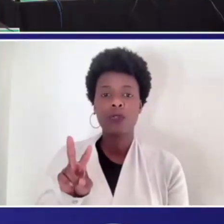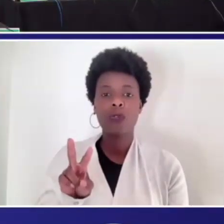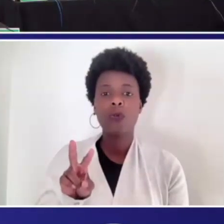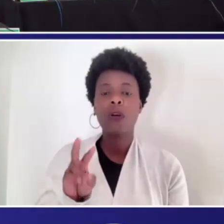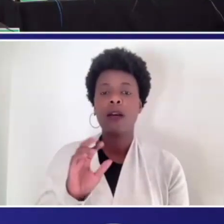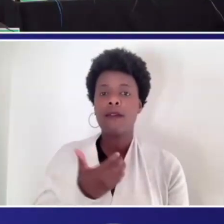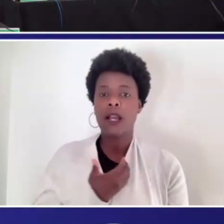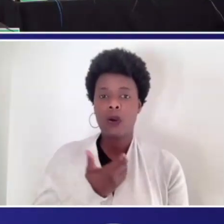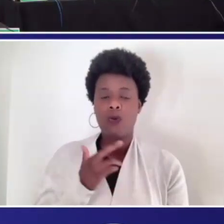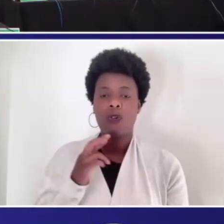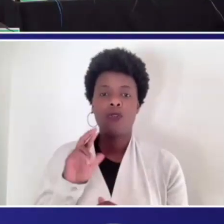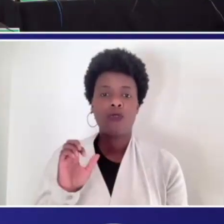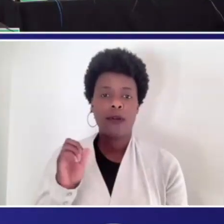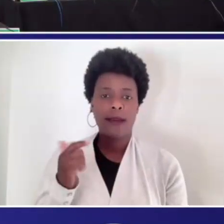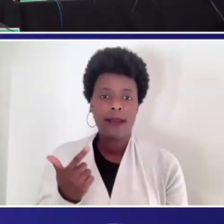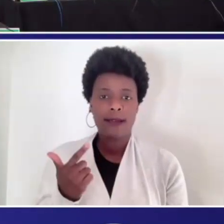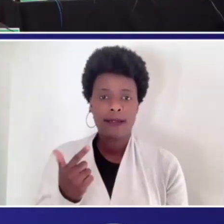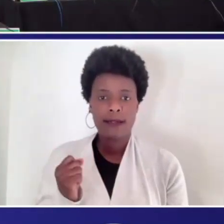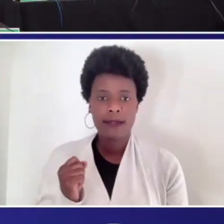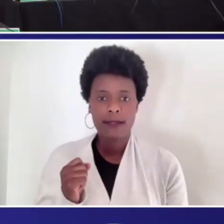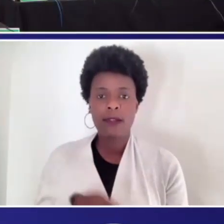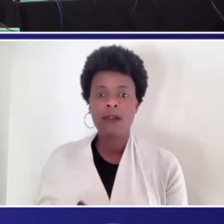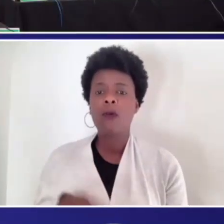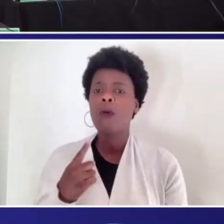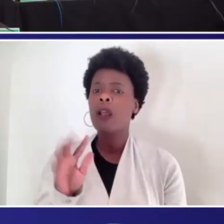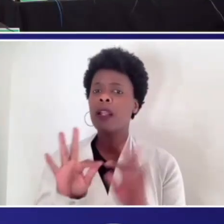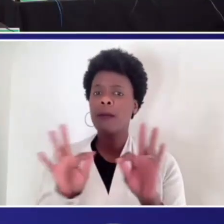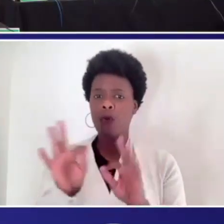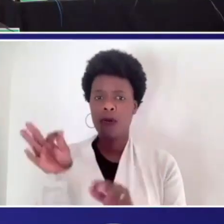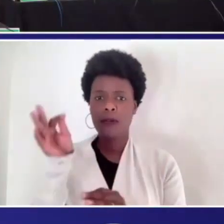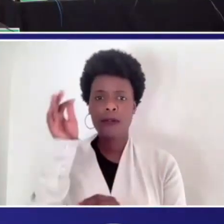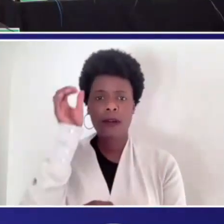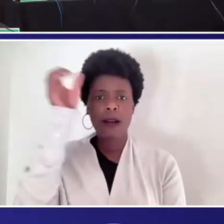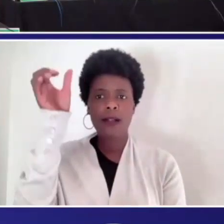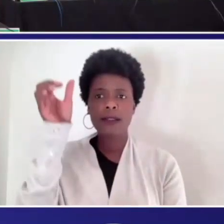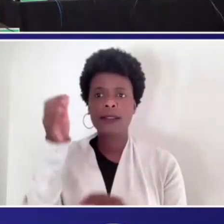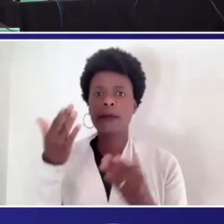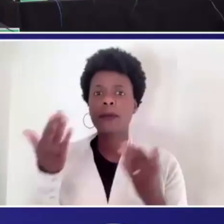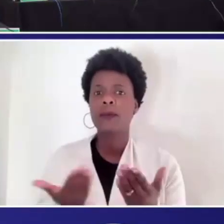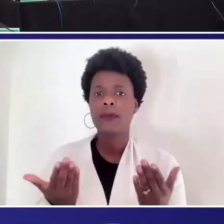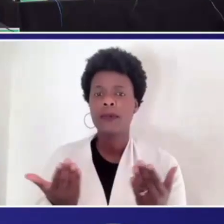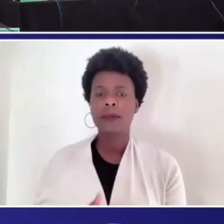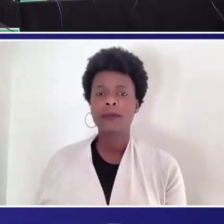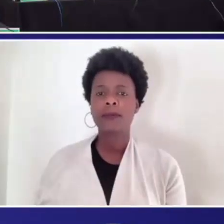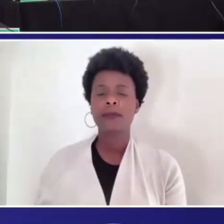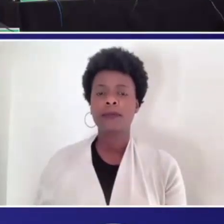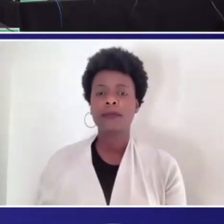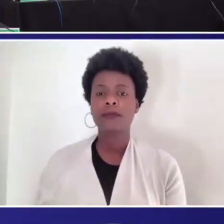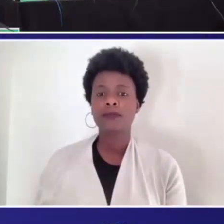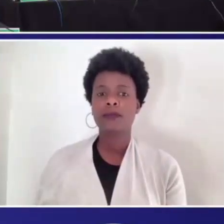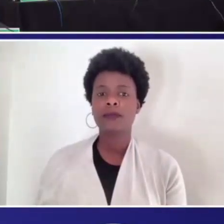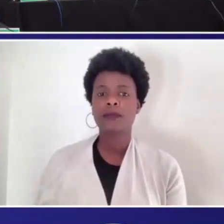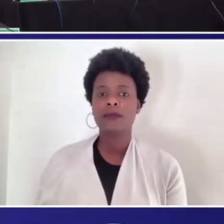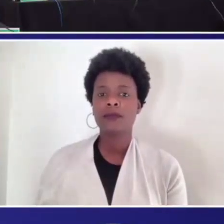One important concept to keep in mind here is that that is not a specific